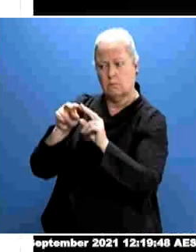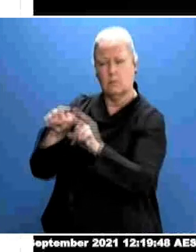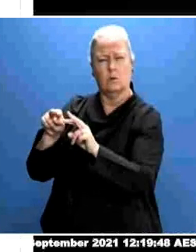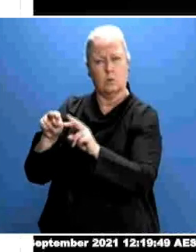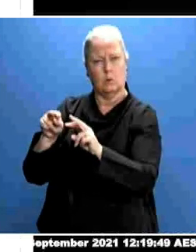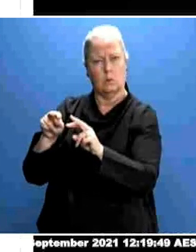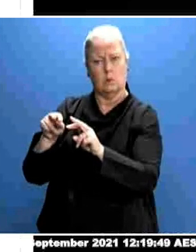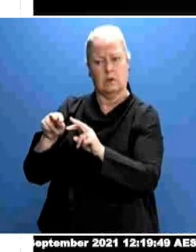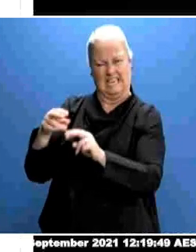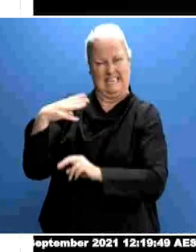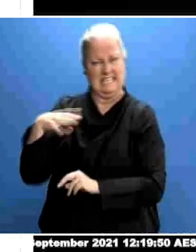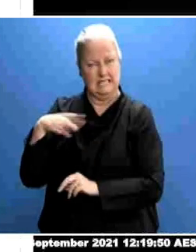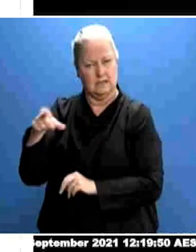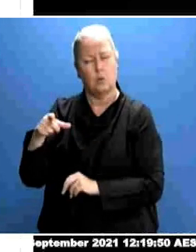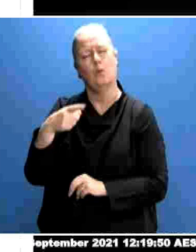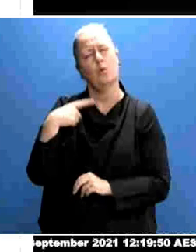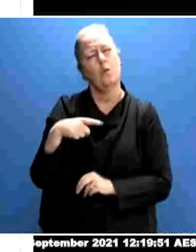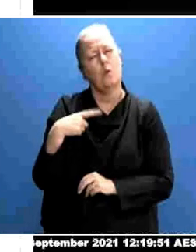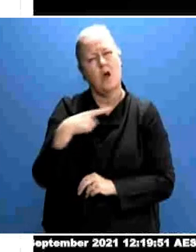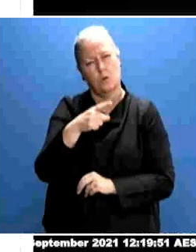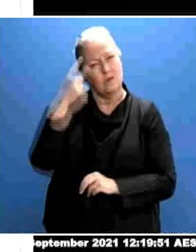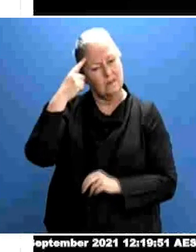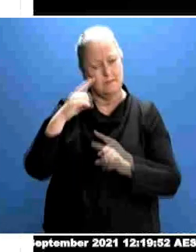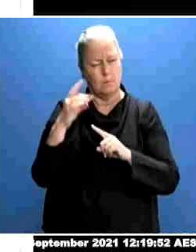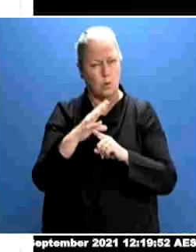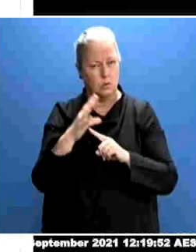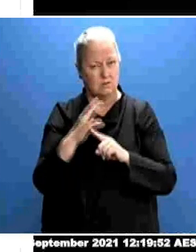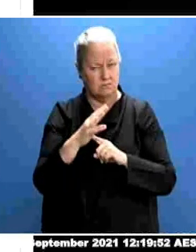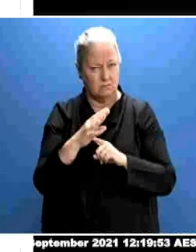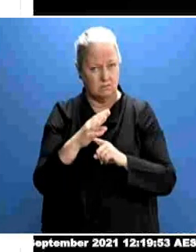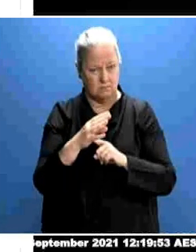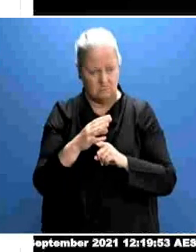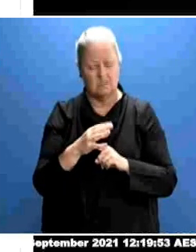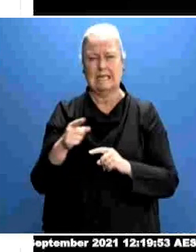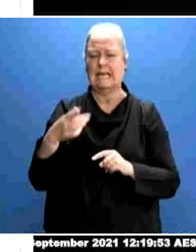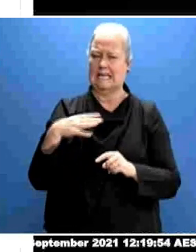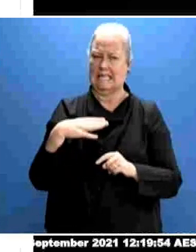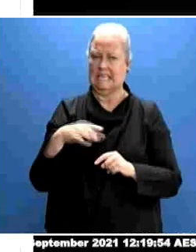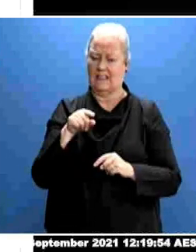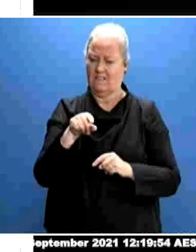Why is it important for that to be something that would be the subject of legislative defined criteria?